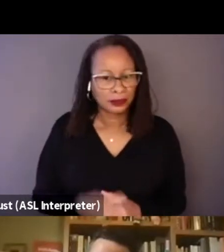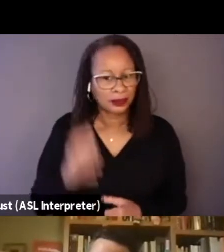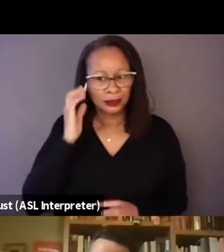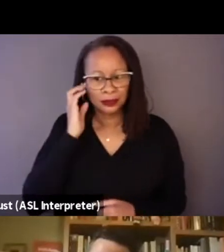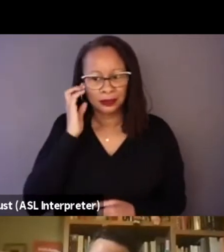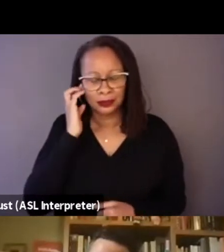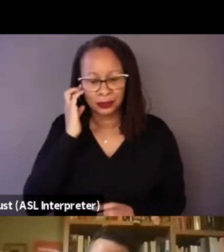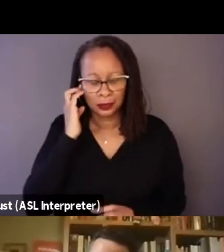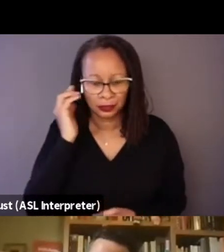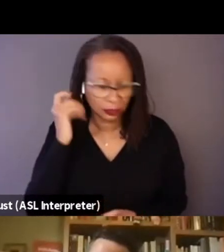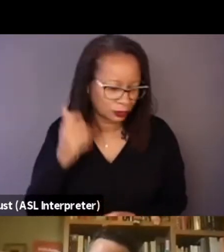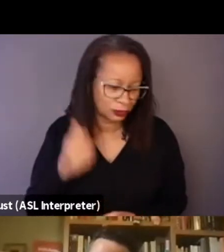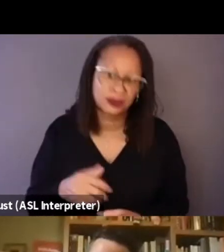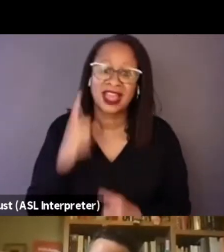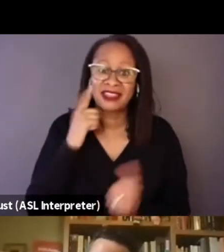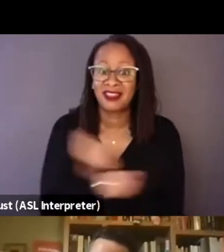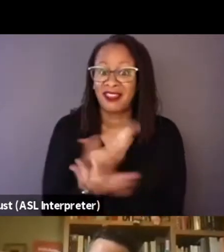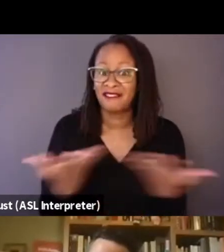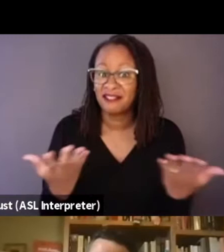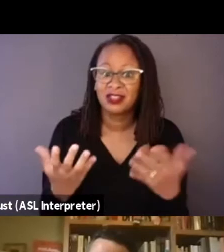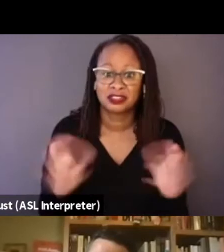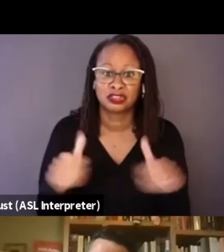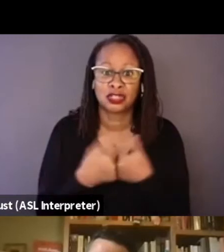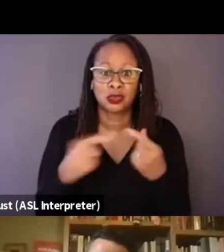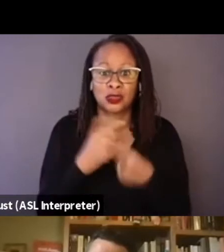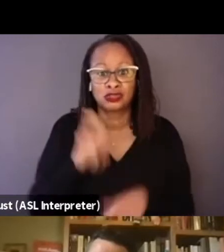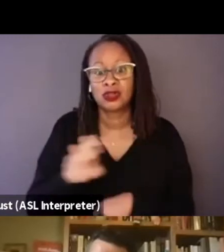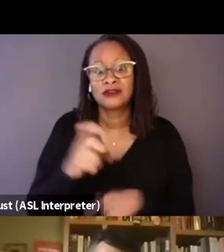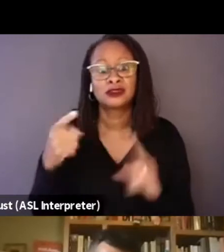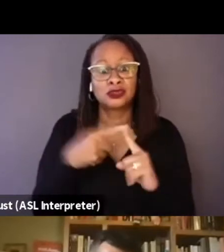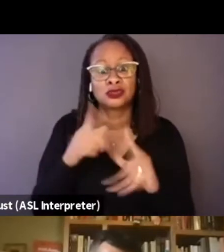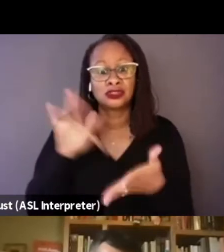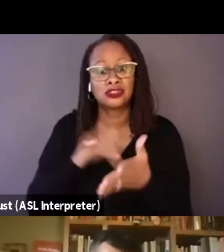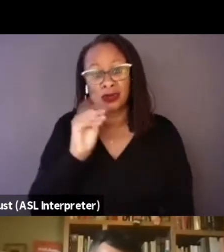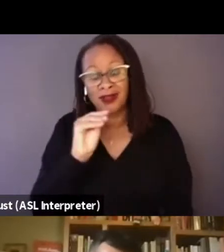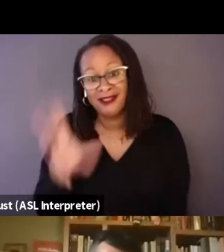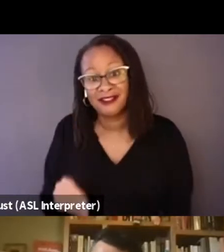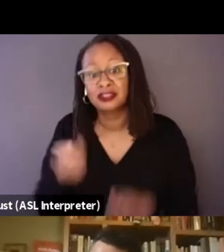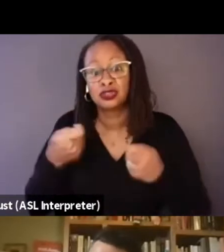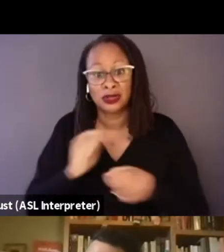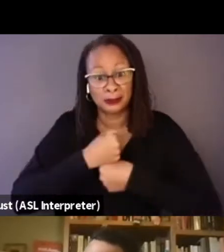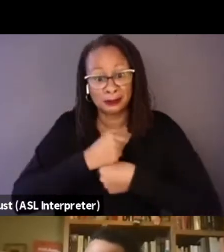when you travel for Central Africa to try to make a film. Always is a problem in the border,